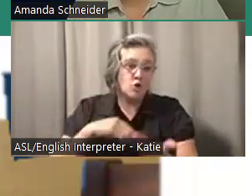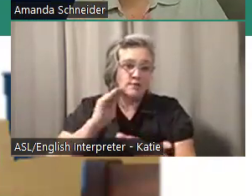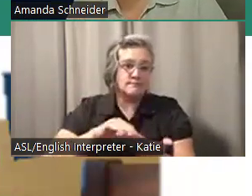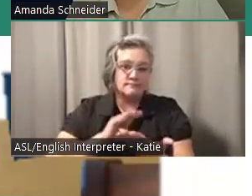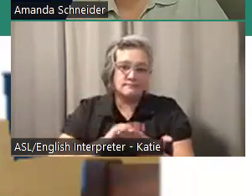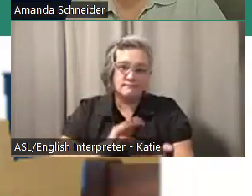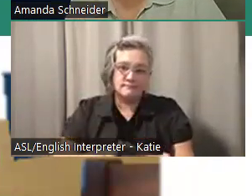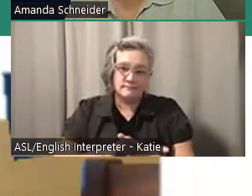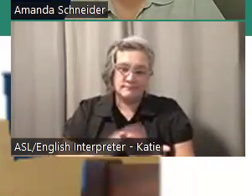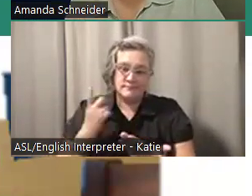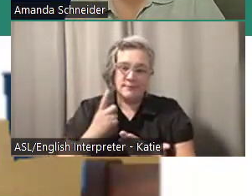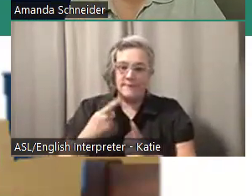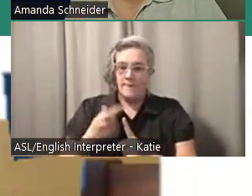from one experience.